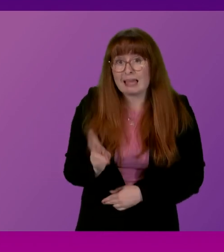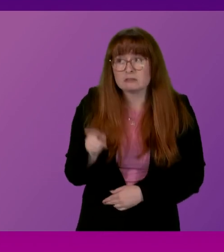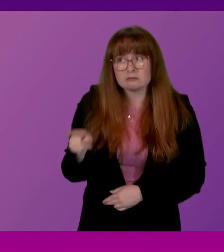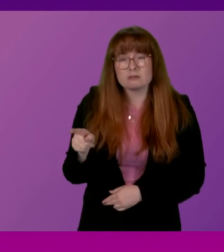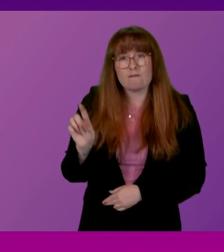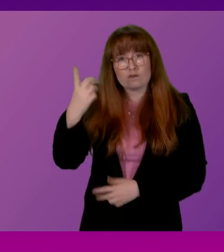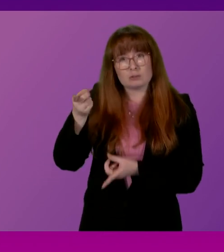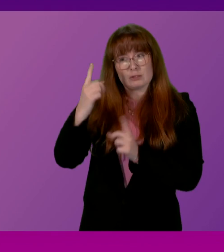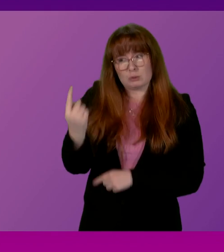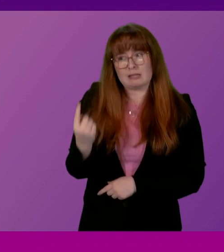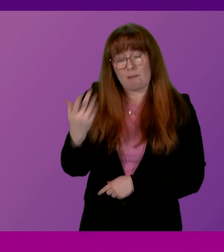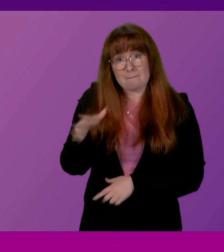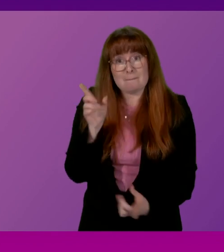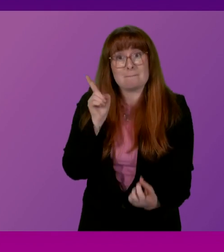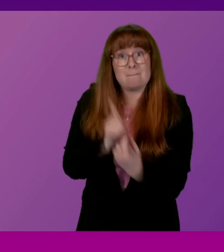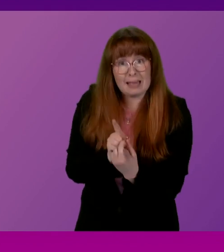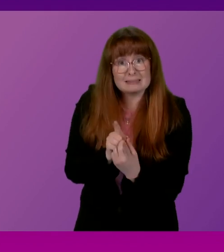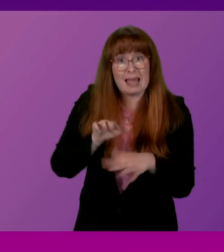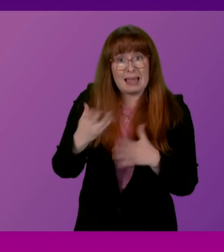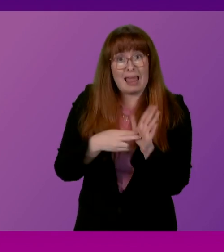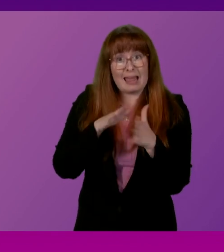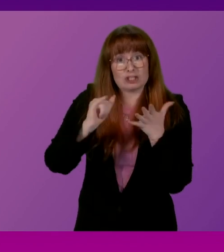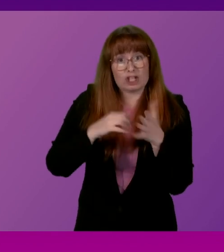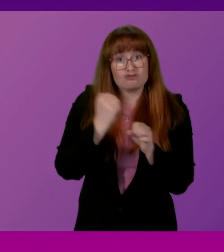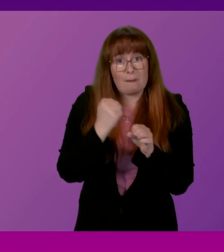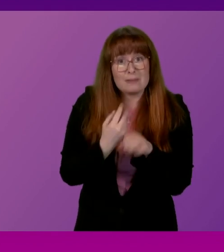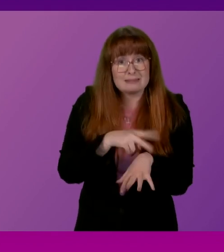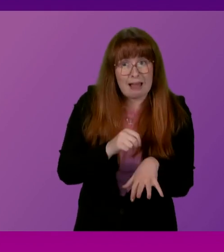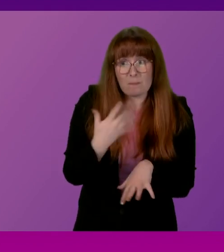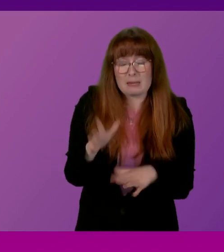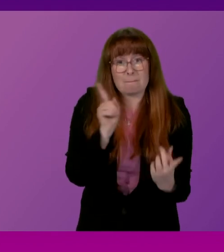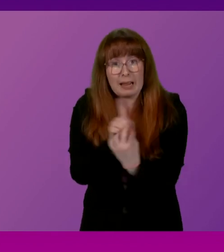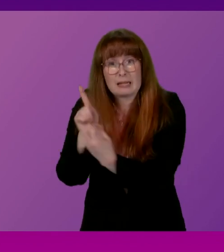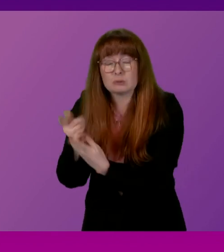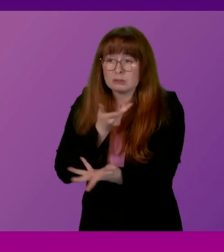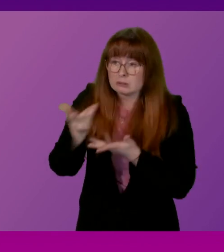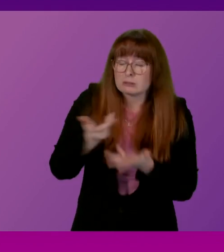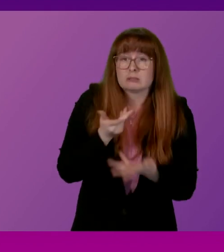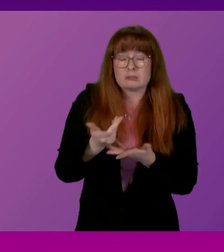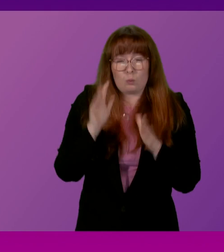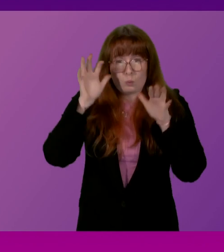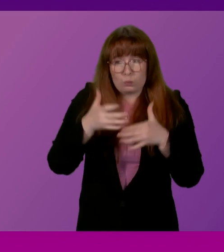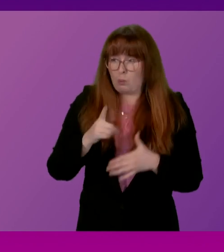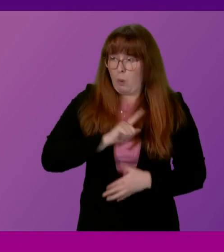Has the First Minister met NHS Grampian to discuss those deeply concerning delays?